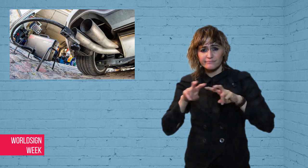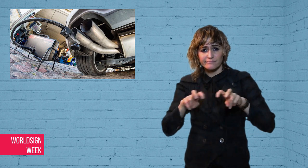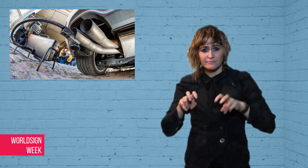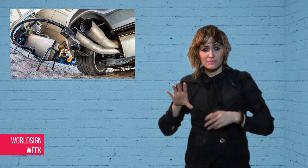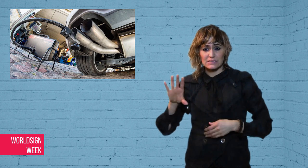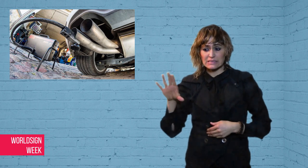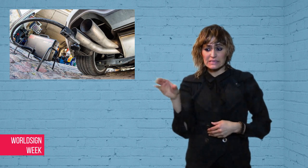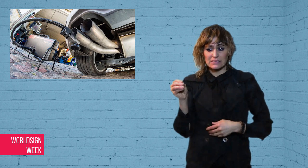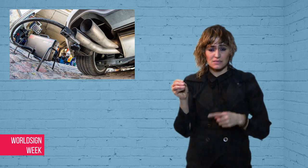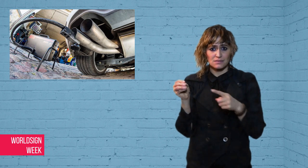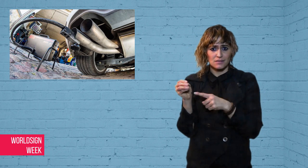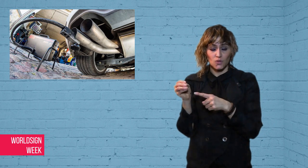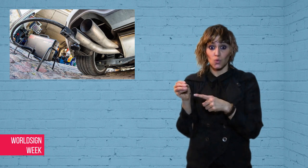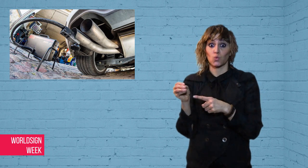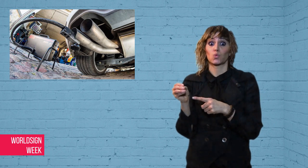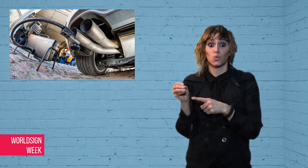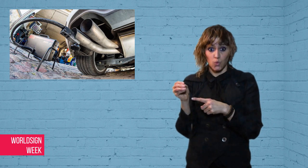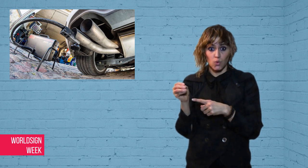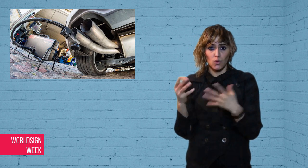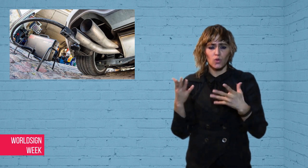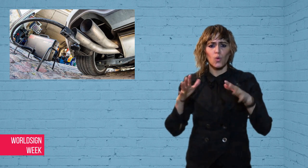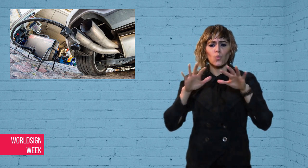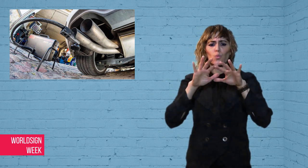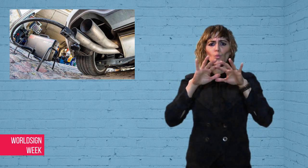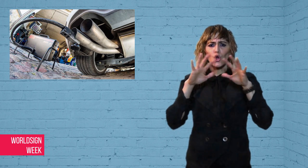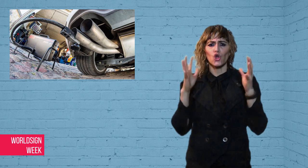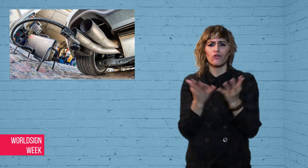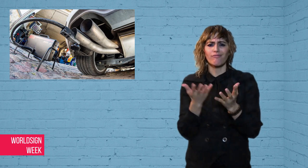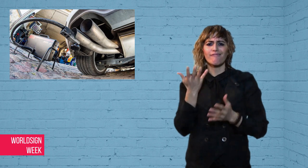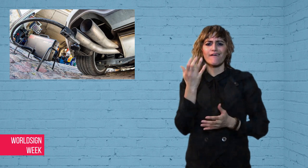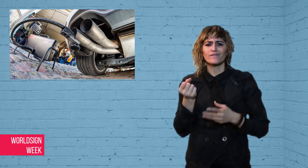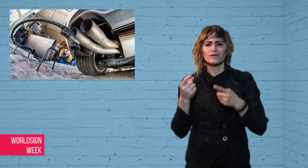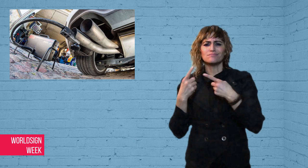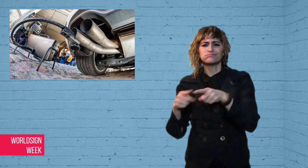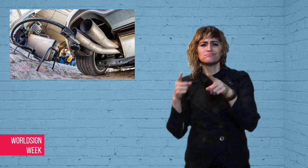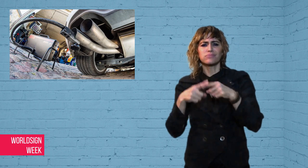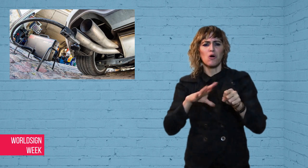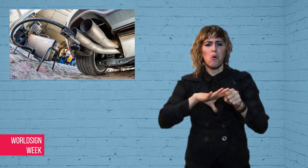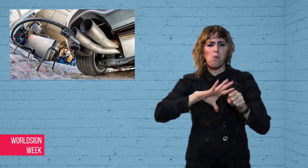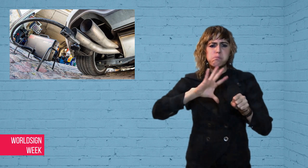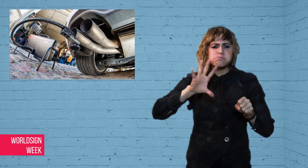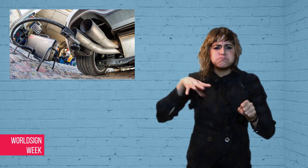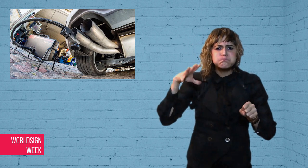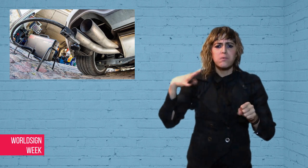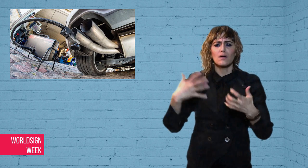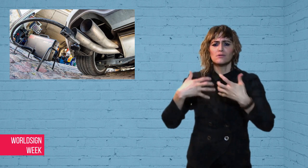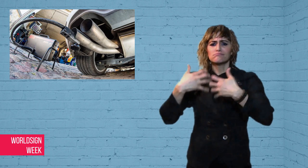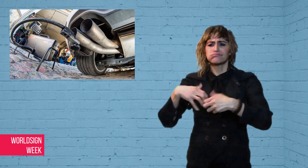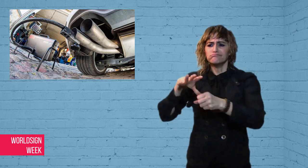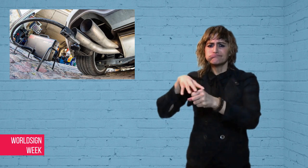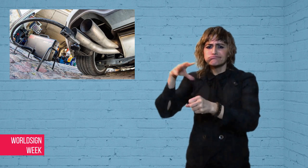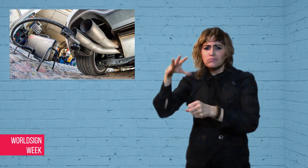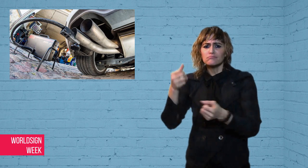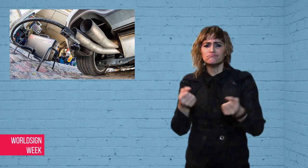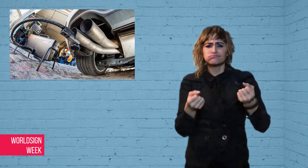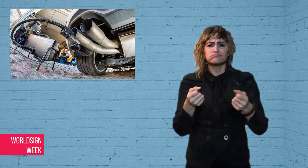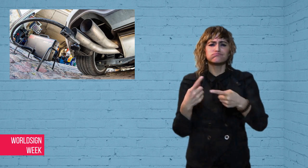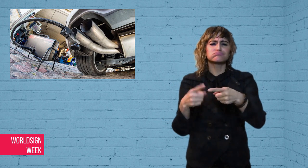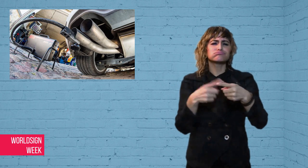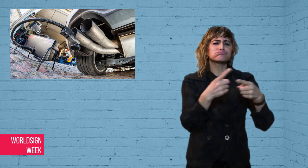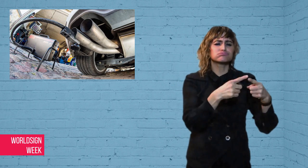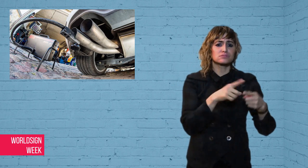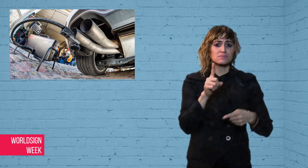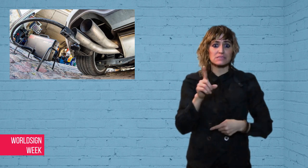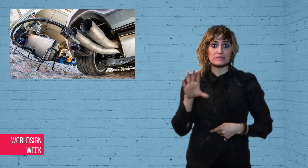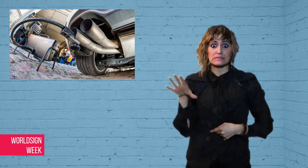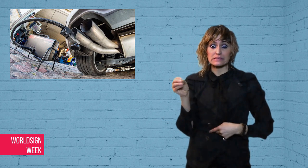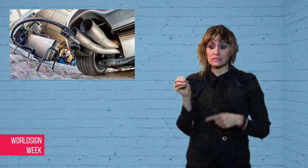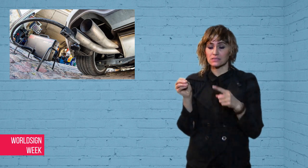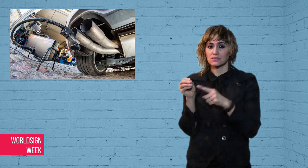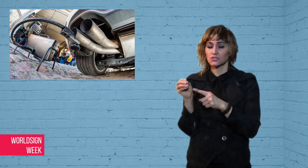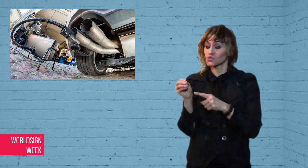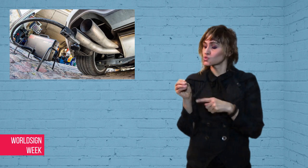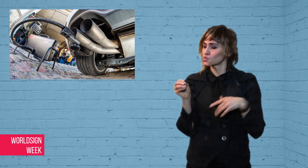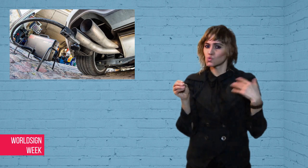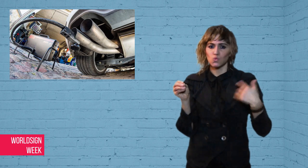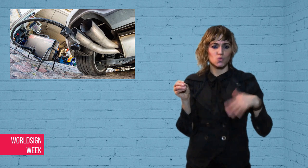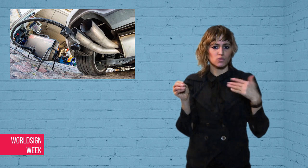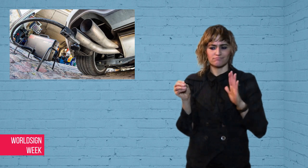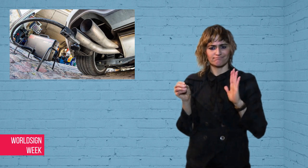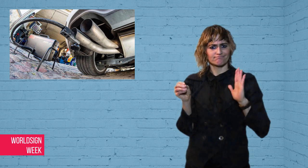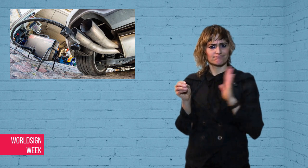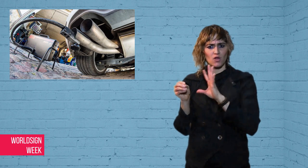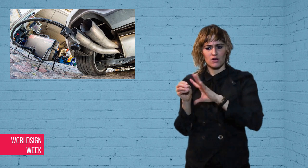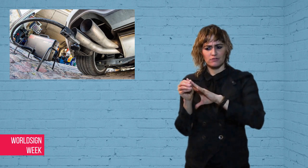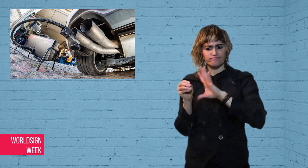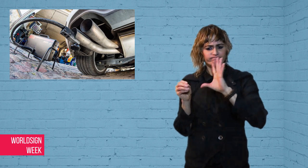Diesel is responsible for nearly half of the world’s